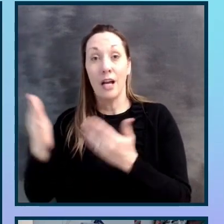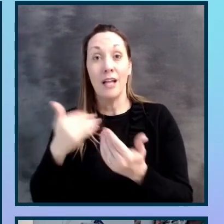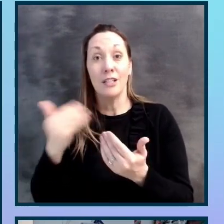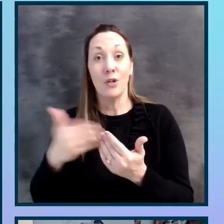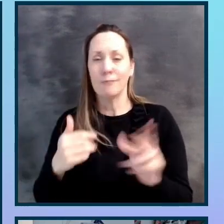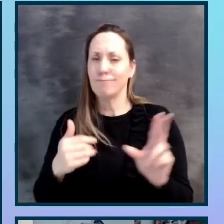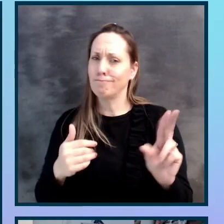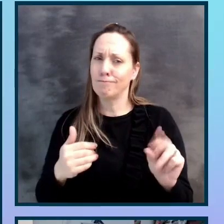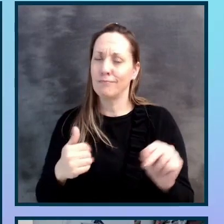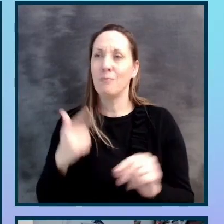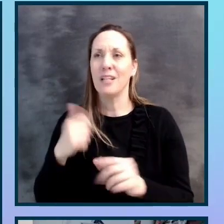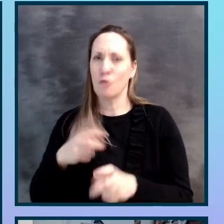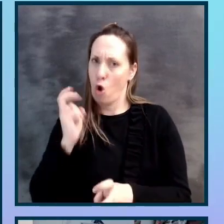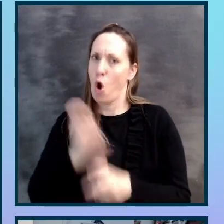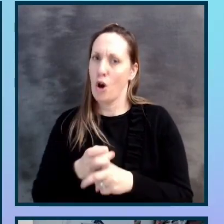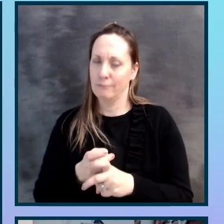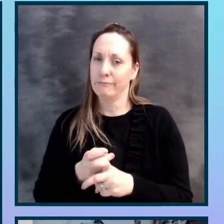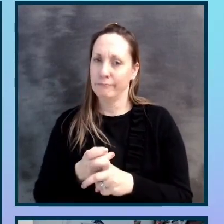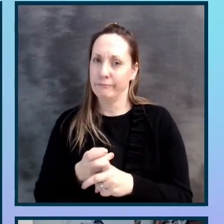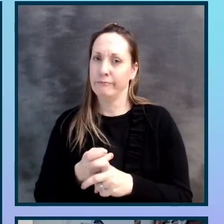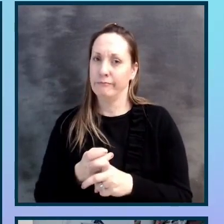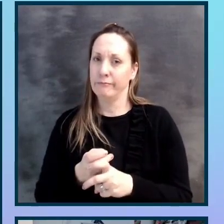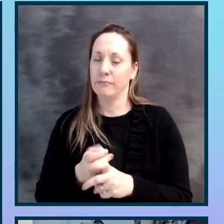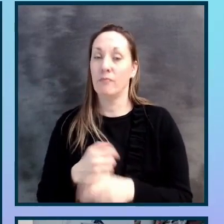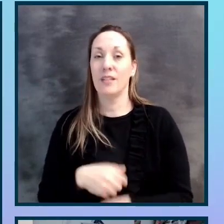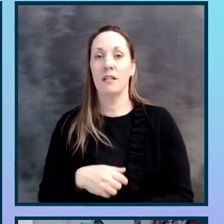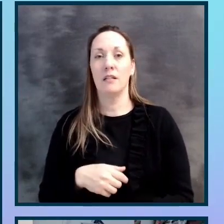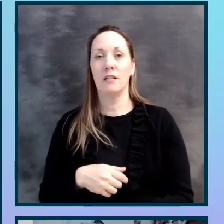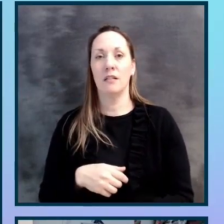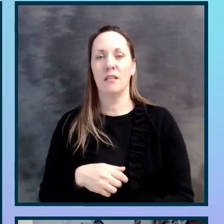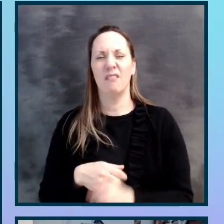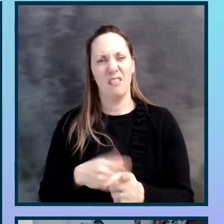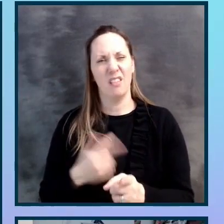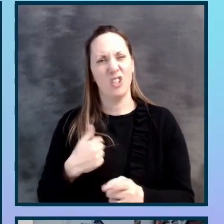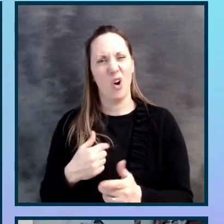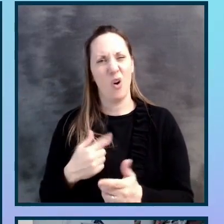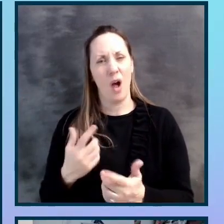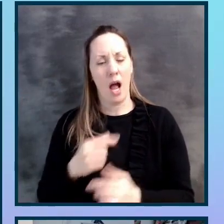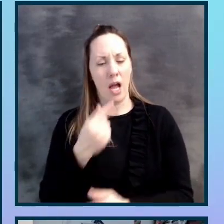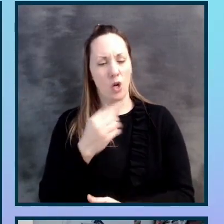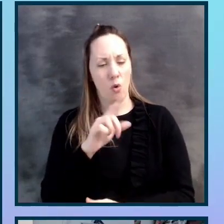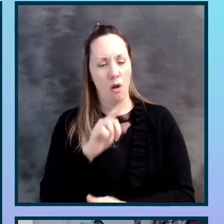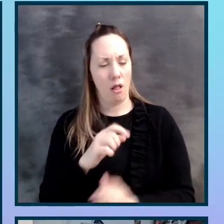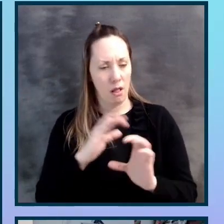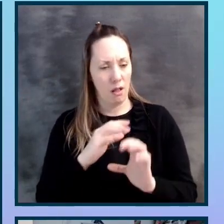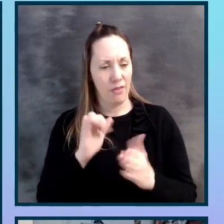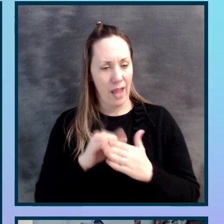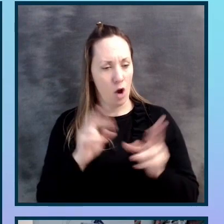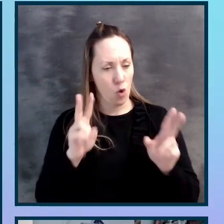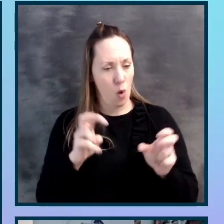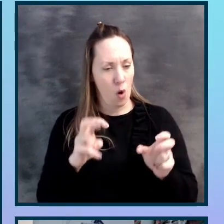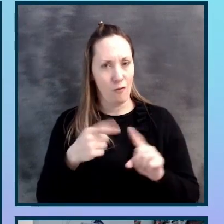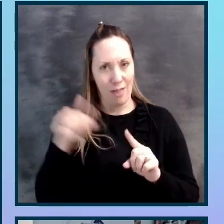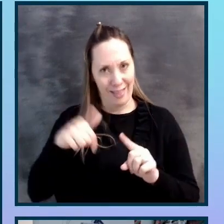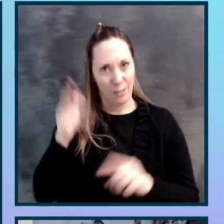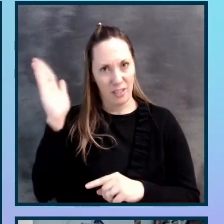but because they are hard." So when I Googled this quote for our presentation, I was a little surprised because I had only ever heard